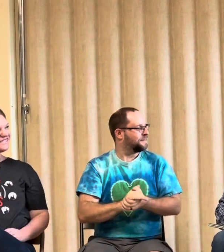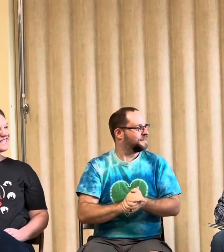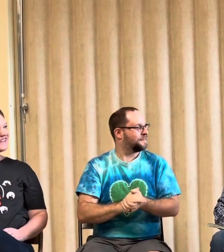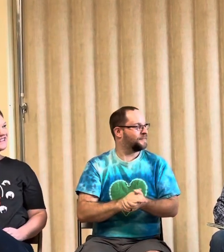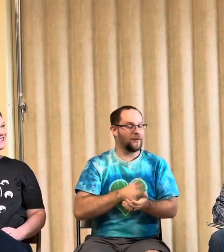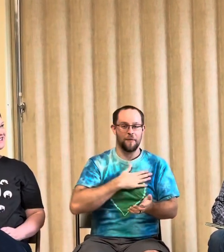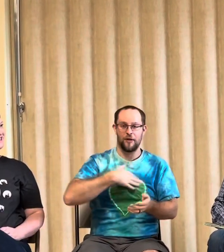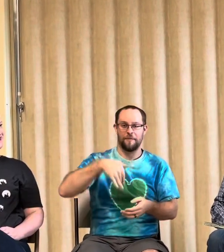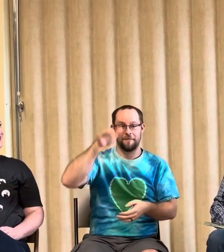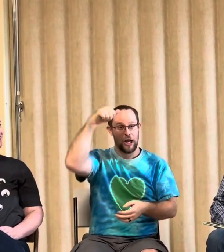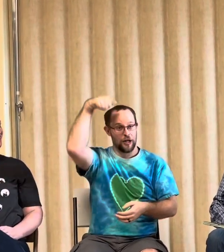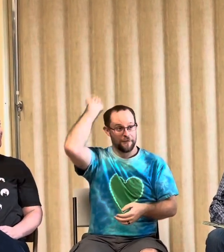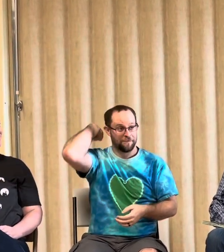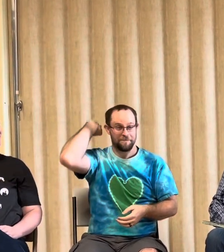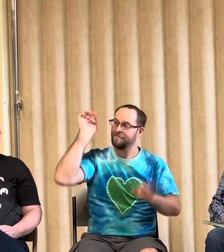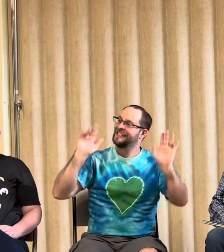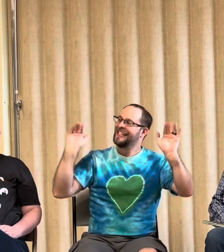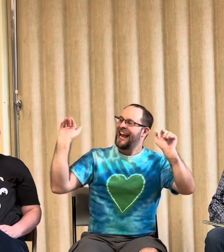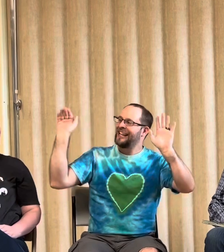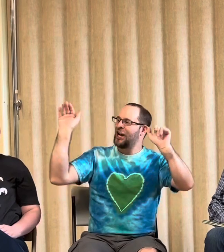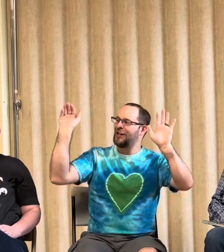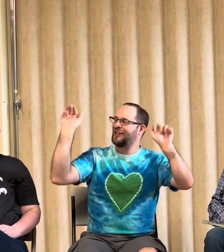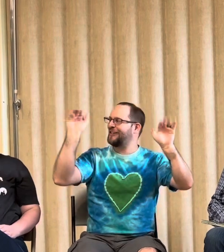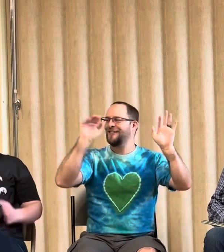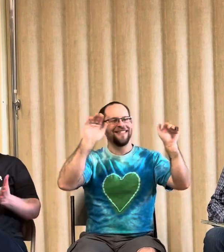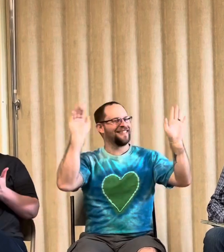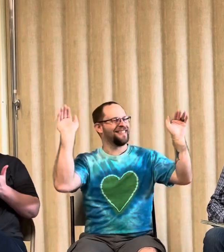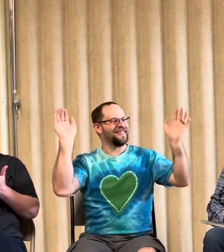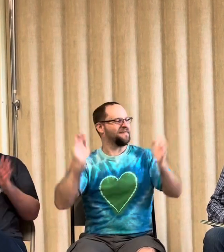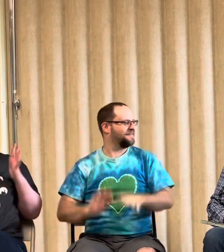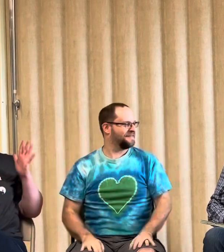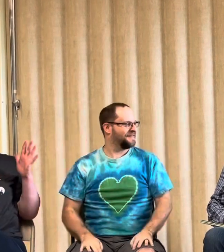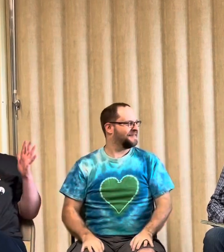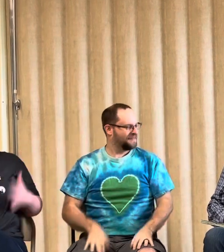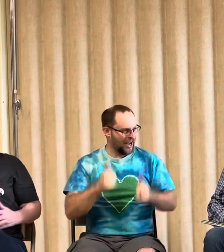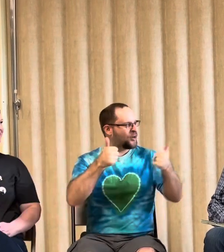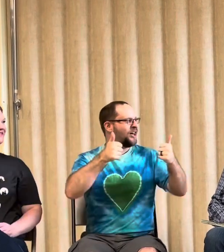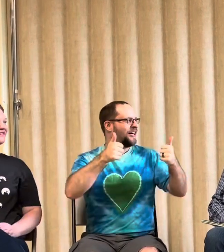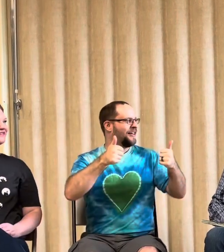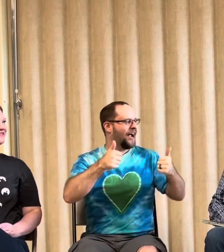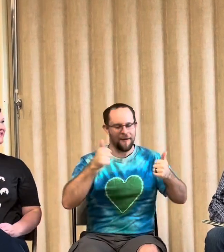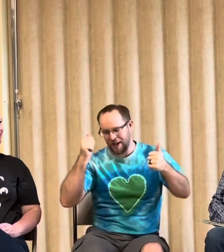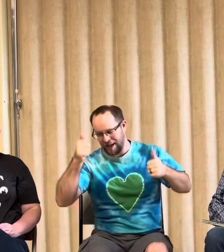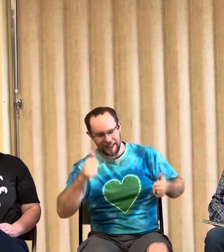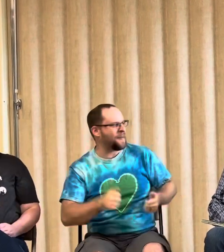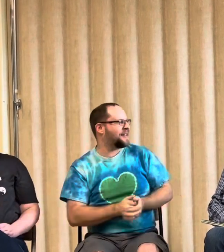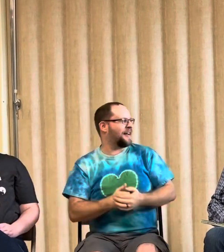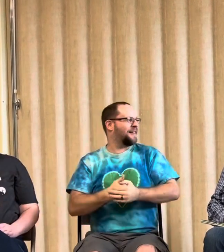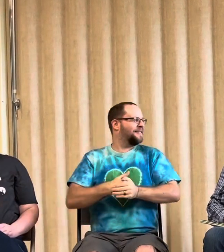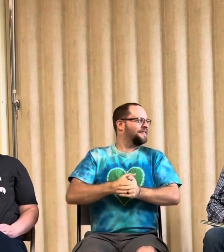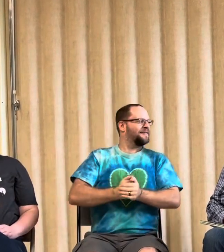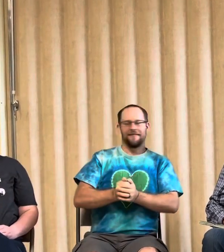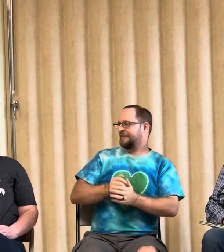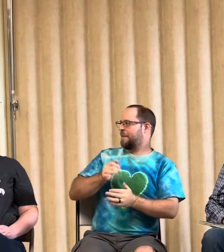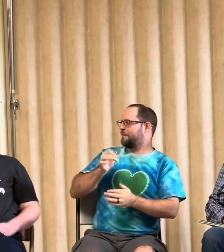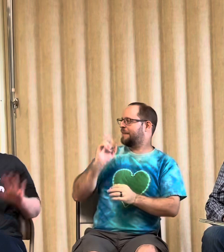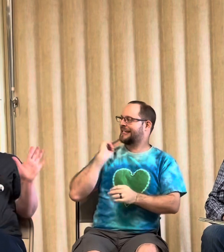We have Mr. Aaron. How are you doing Mr. Aaron? AARON: Hello! You're good? AARON: I'm good. I'm good, it's amazing. CALI: And we have Miss Kyleigh! Say HI to Miss Kyleigh.